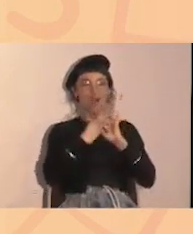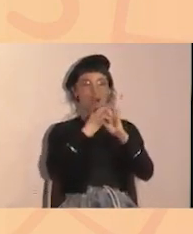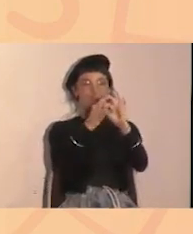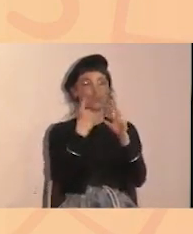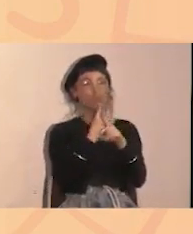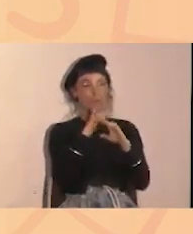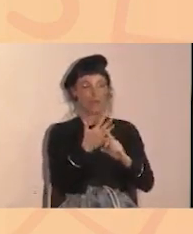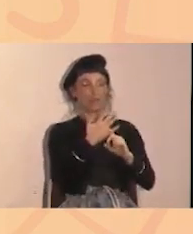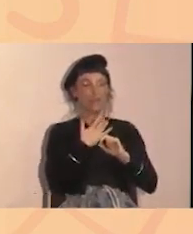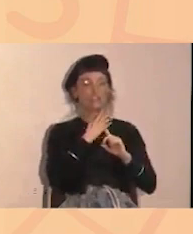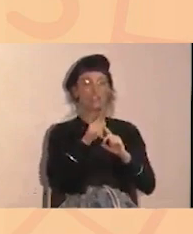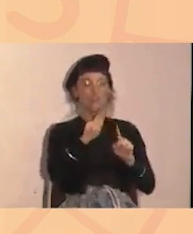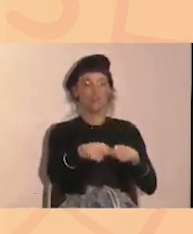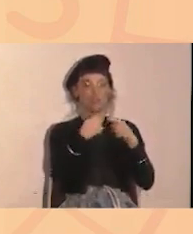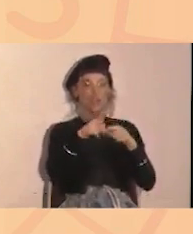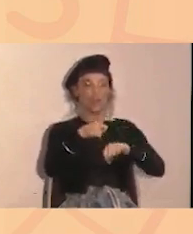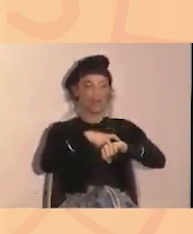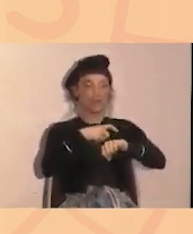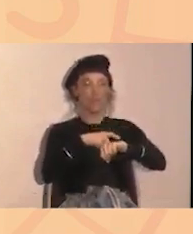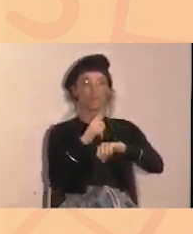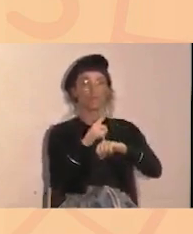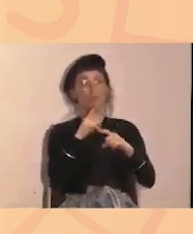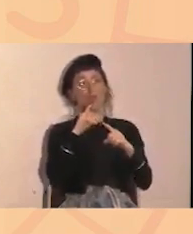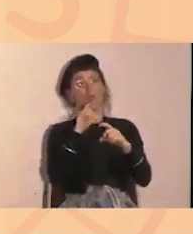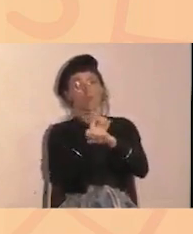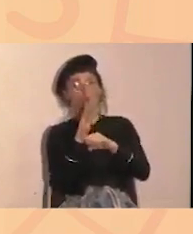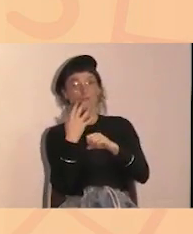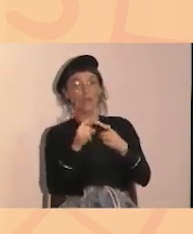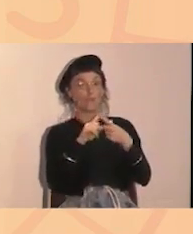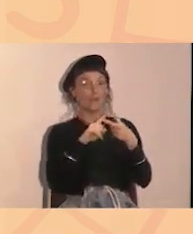where we were right in the throes of a pandemic, the Black Lives Matter protests were happening,